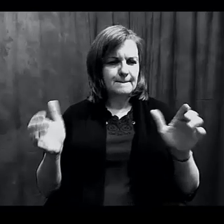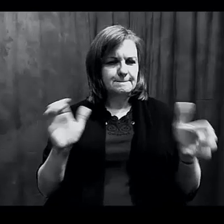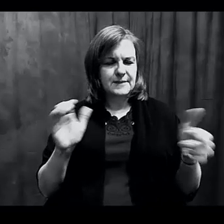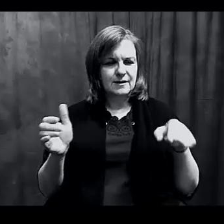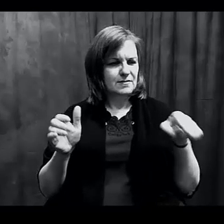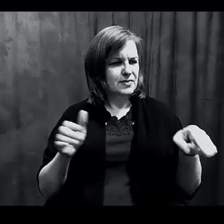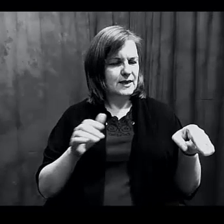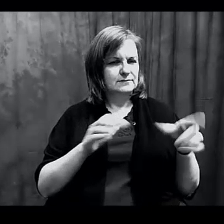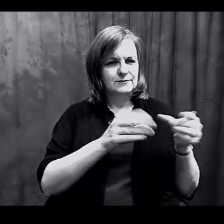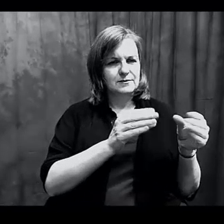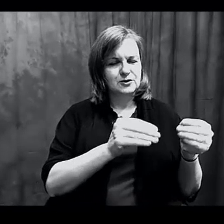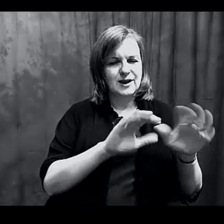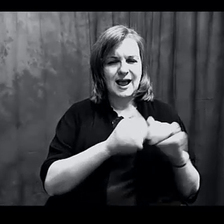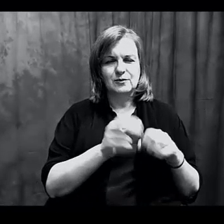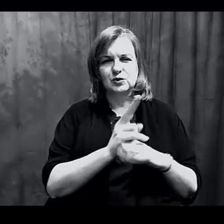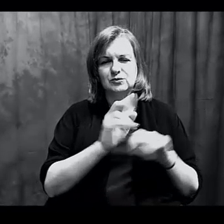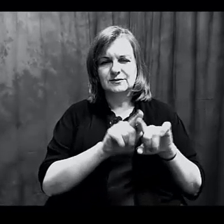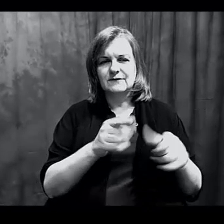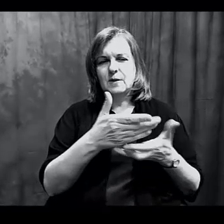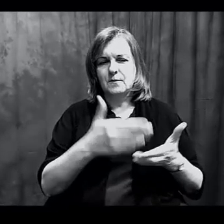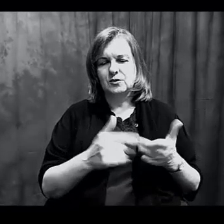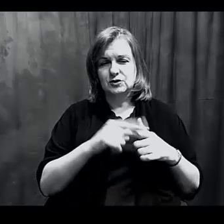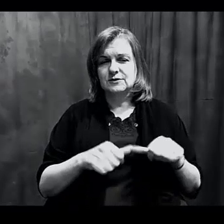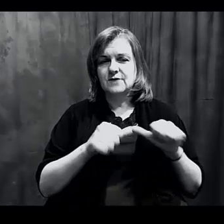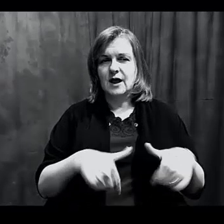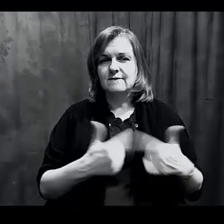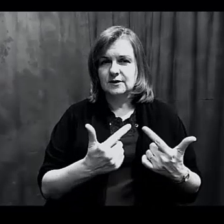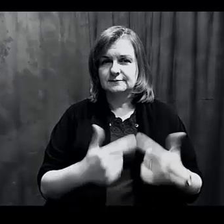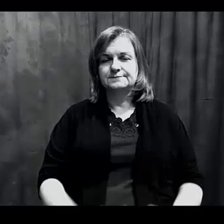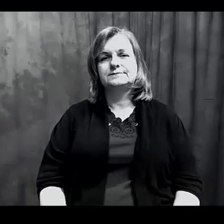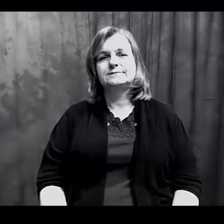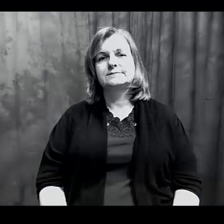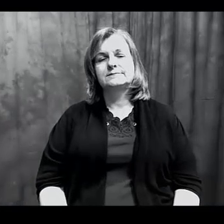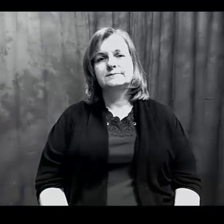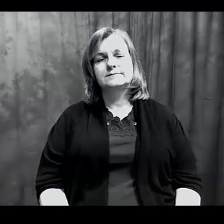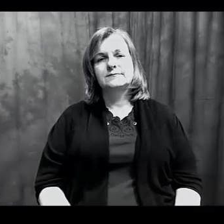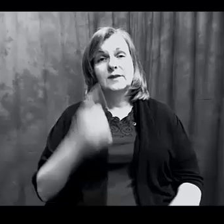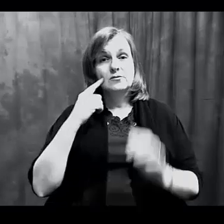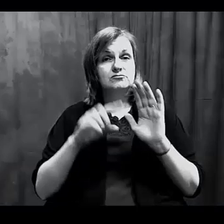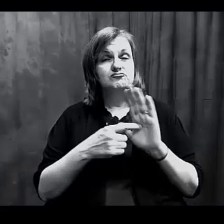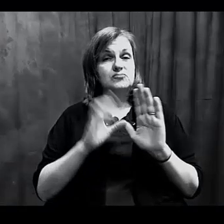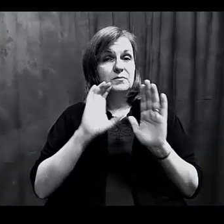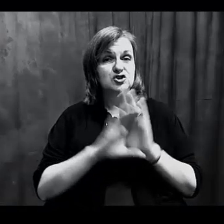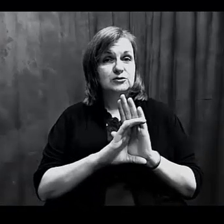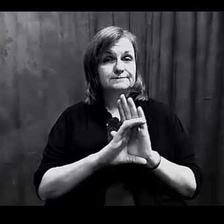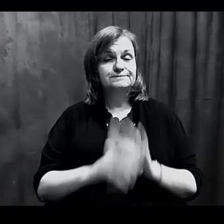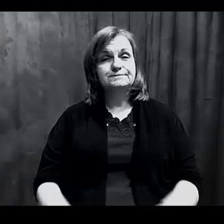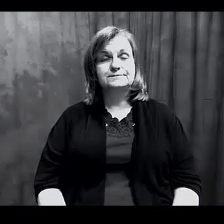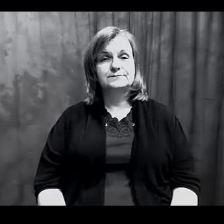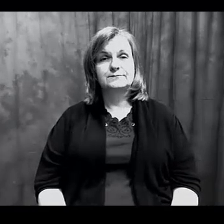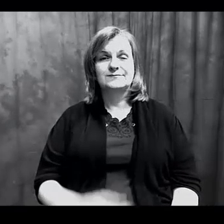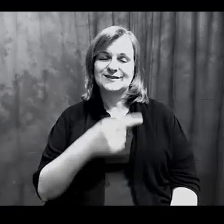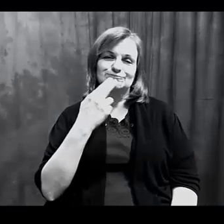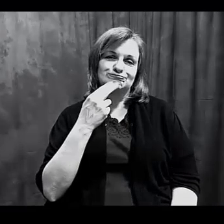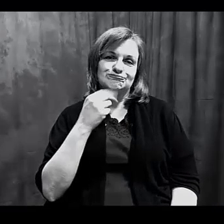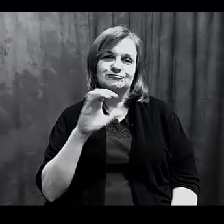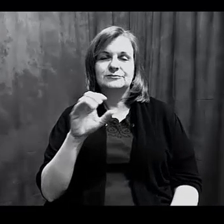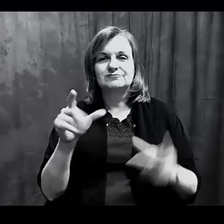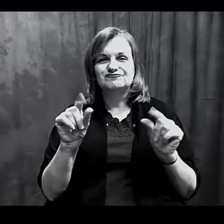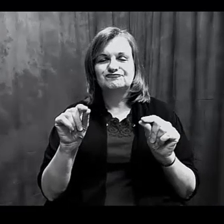in particular when we look at these organisms we have the basic head thorax abdomen as we would expect but we start